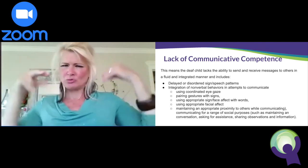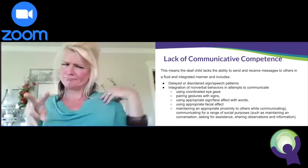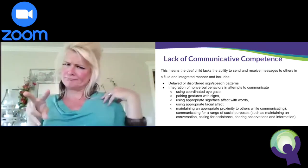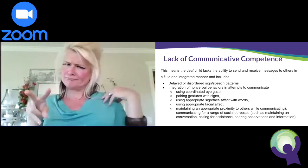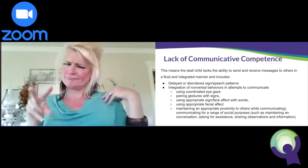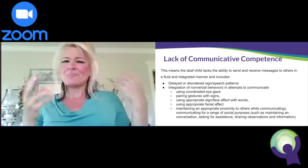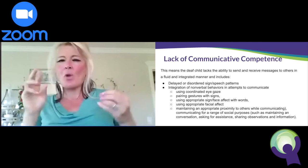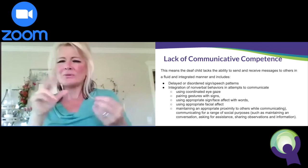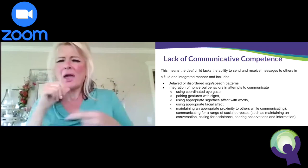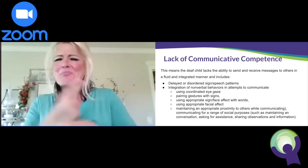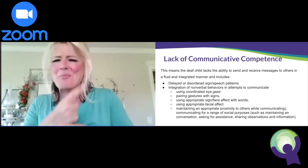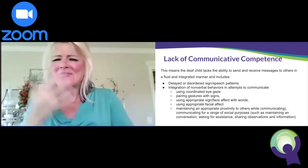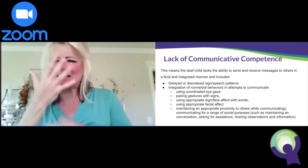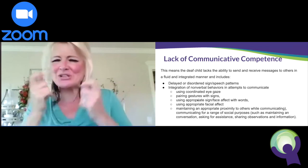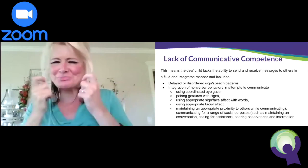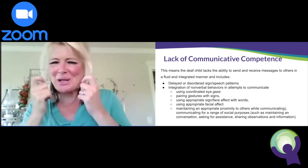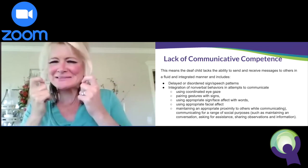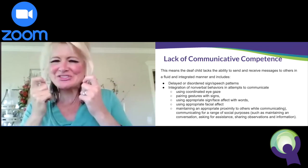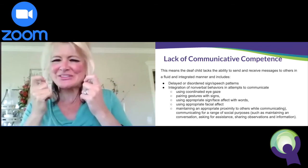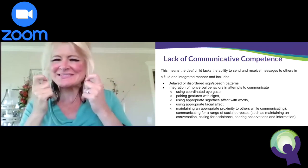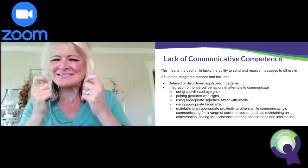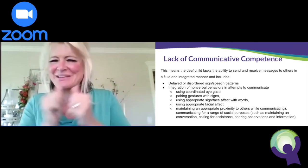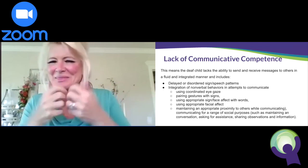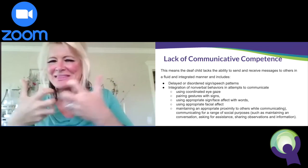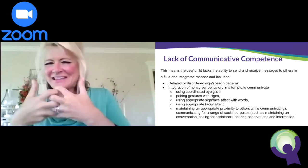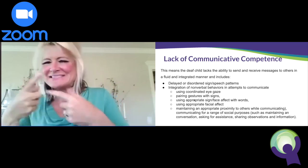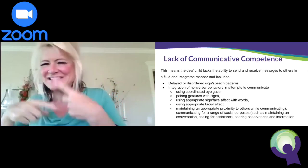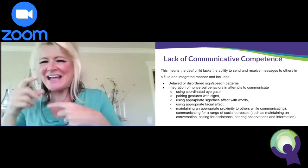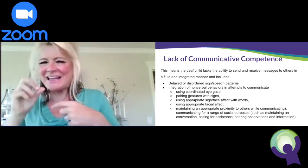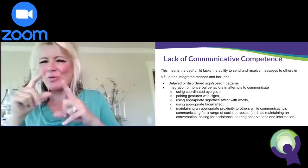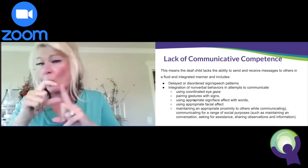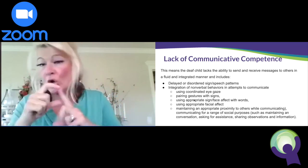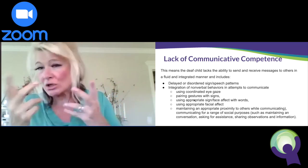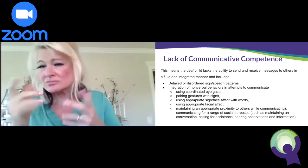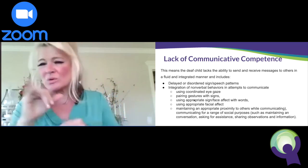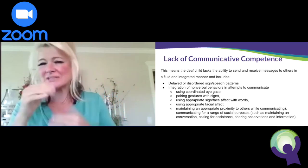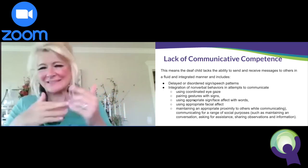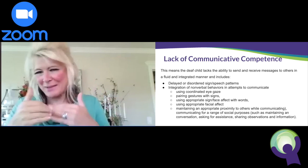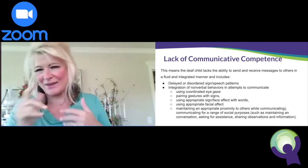So, working with that and developing that and showing what appropriate facial expression would be